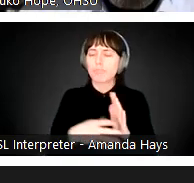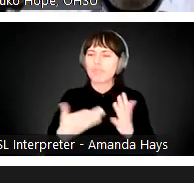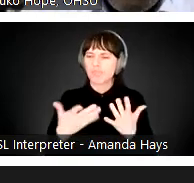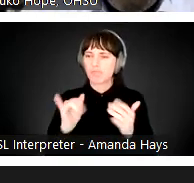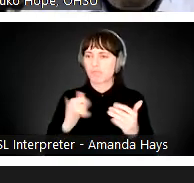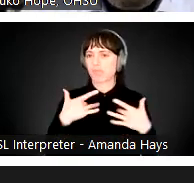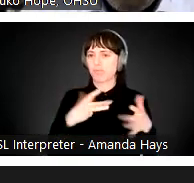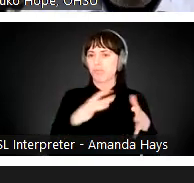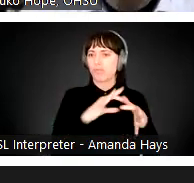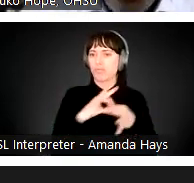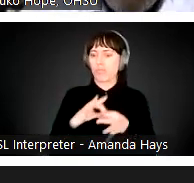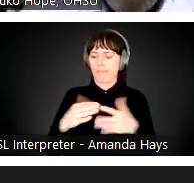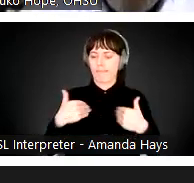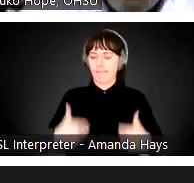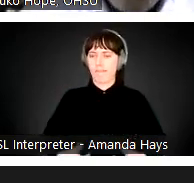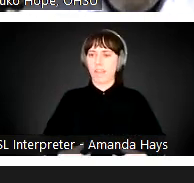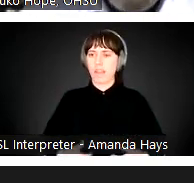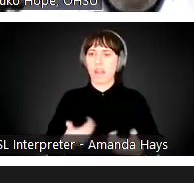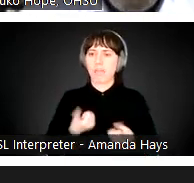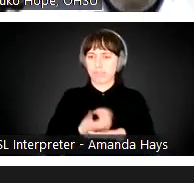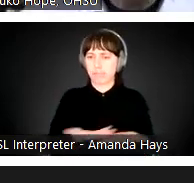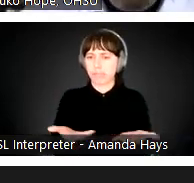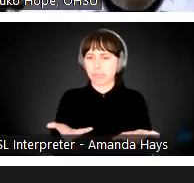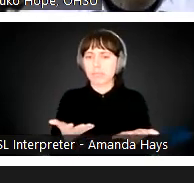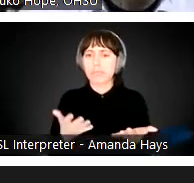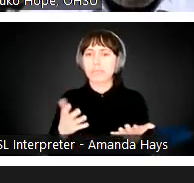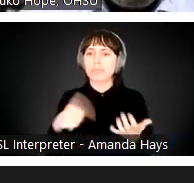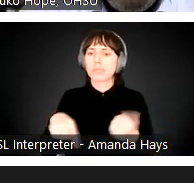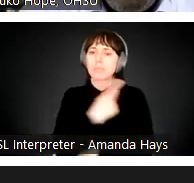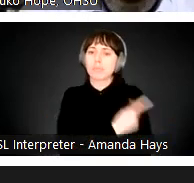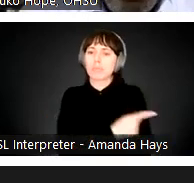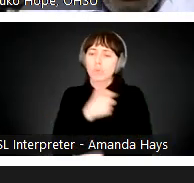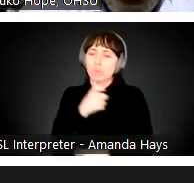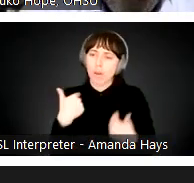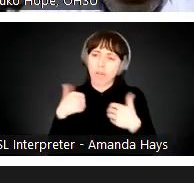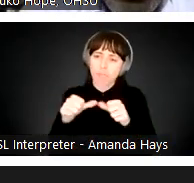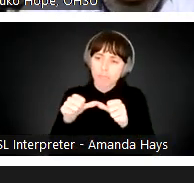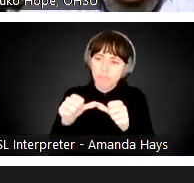fatigue. You see a lot of cognitive impairment in patients with Long COVID.